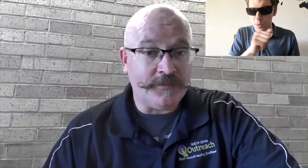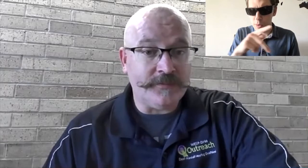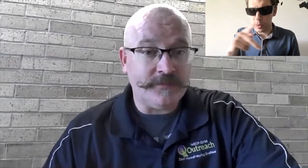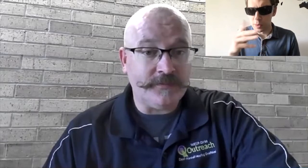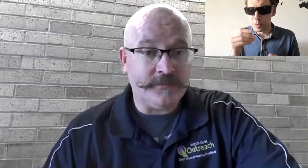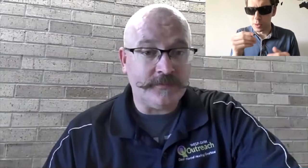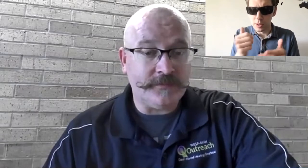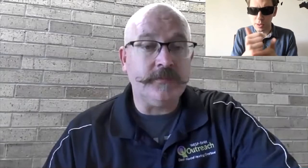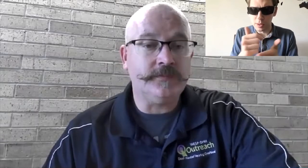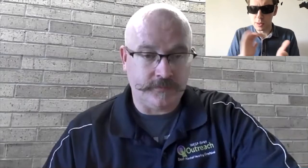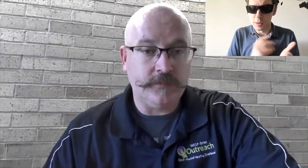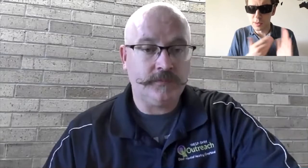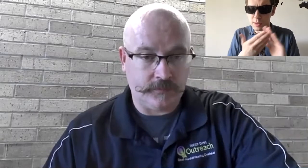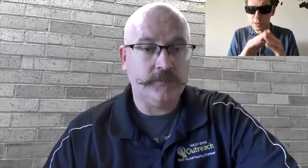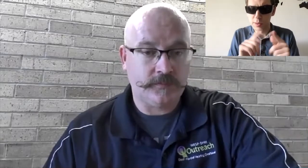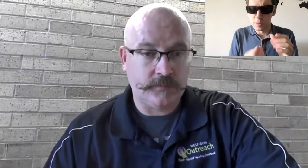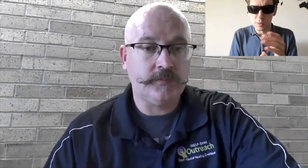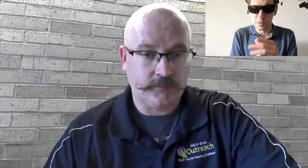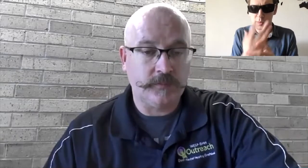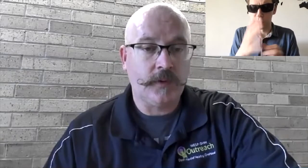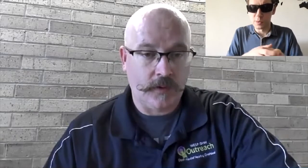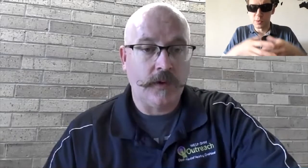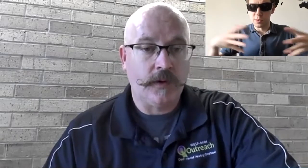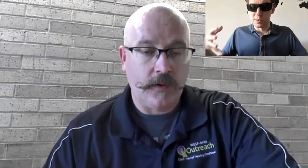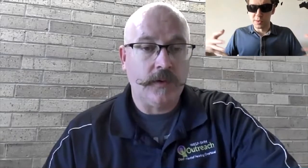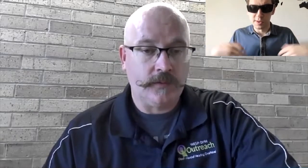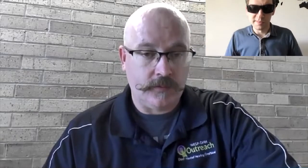Thank you.